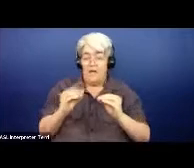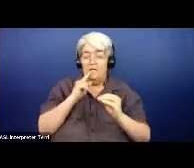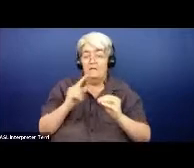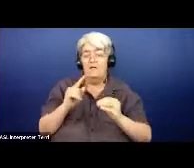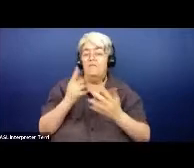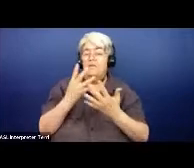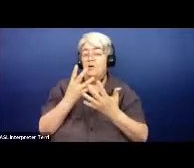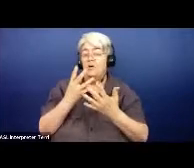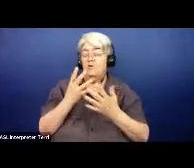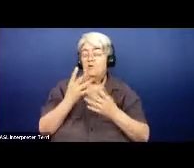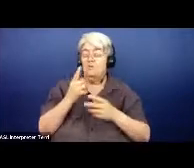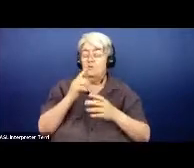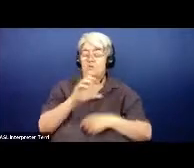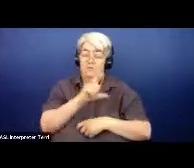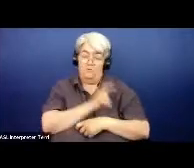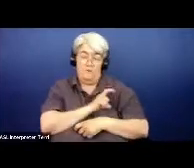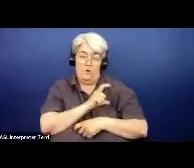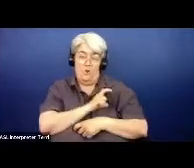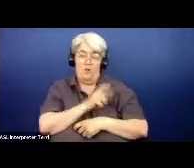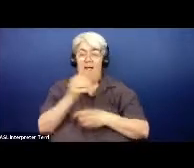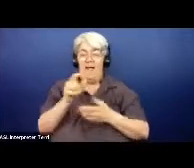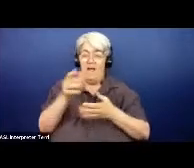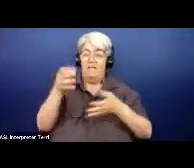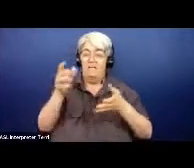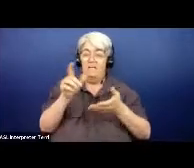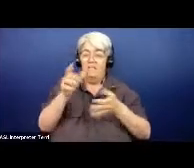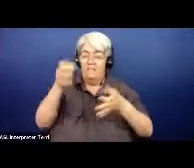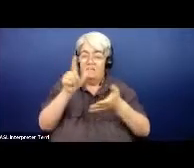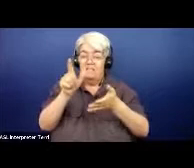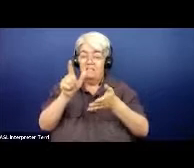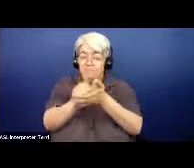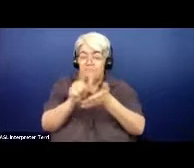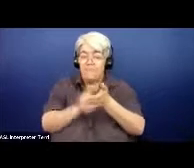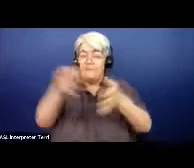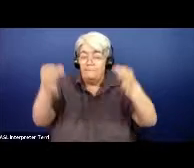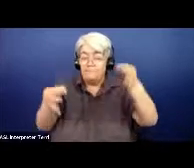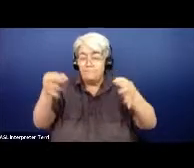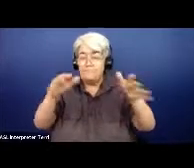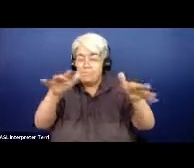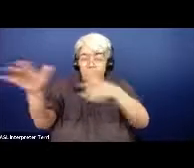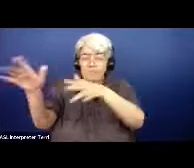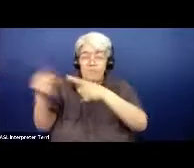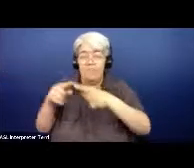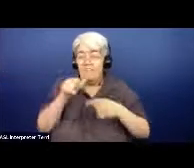personnel. Until they better know about brain injury, we haven't laid a good foundation.